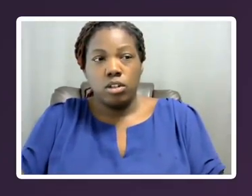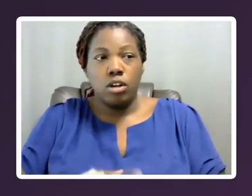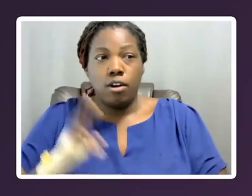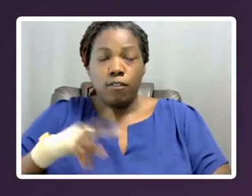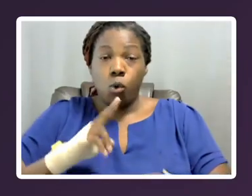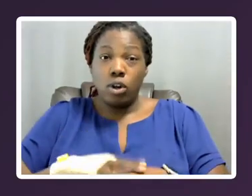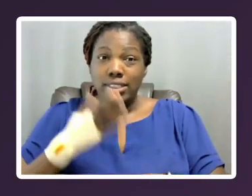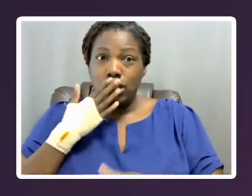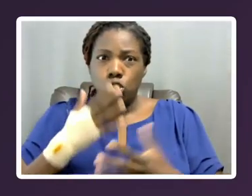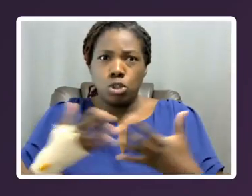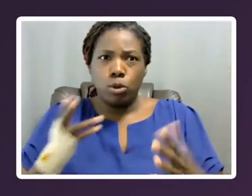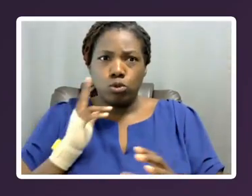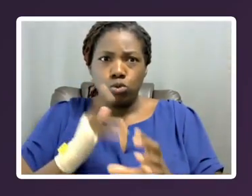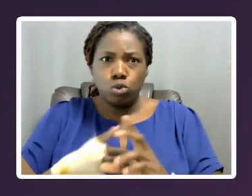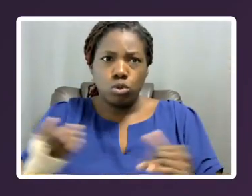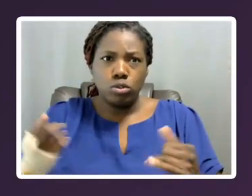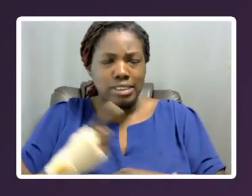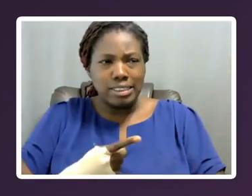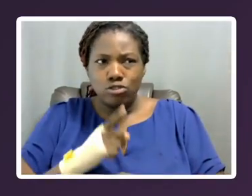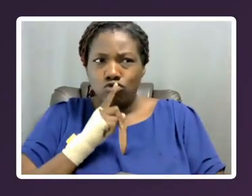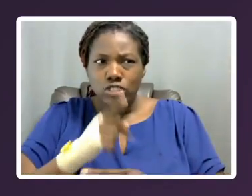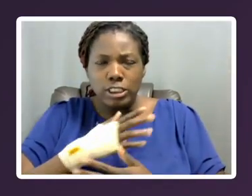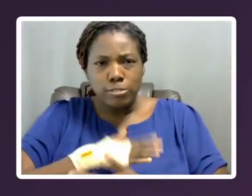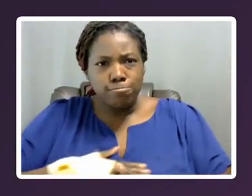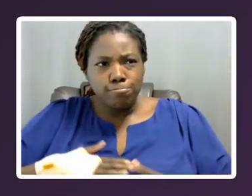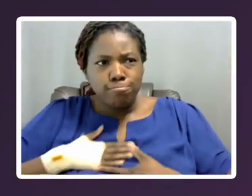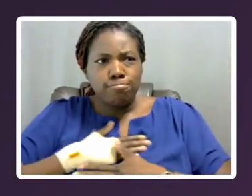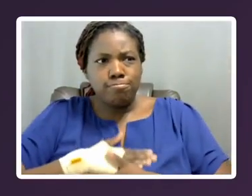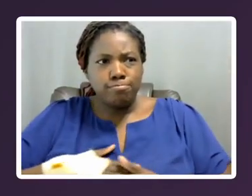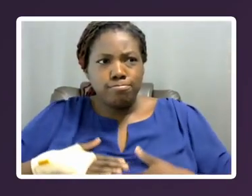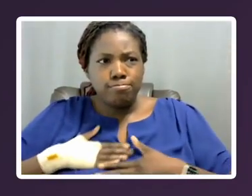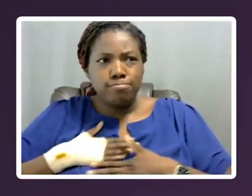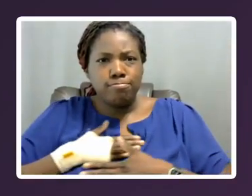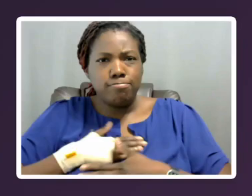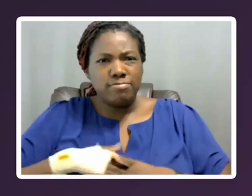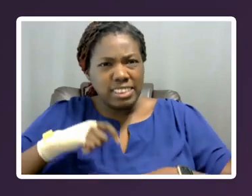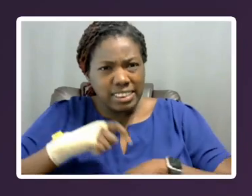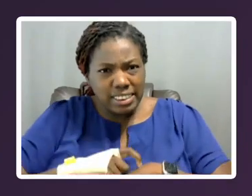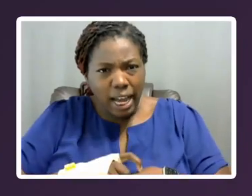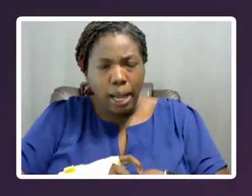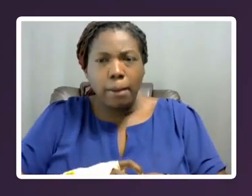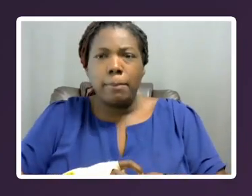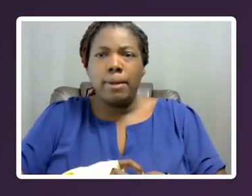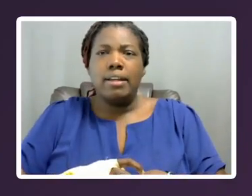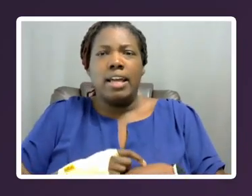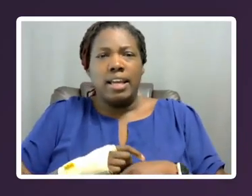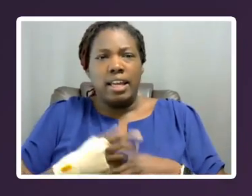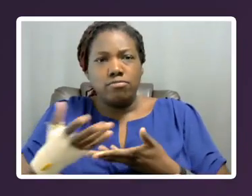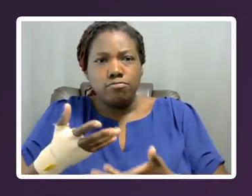today. We really appreciate you taking the time and hanging out with us this afternoon. So please